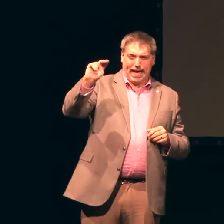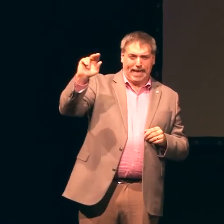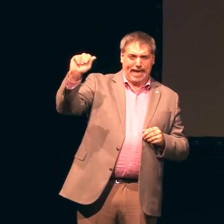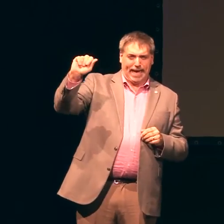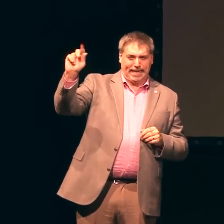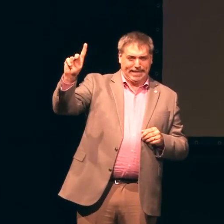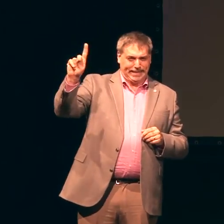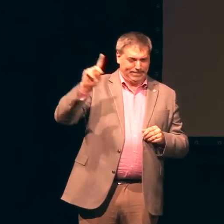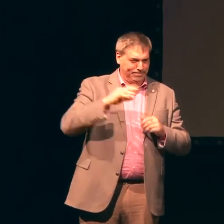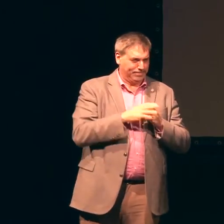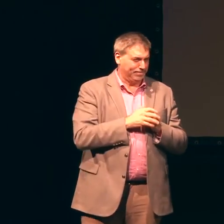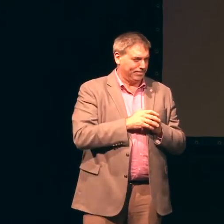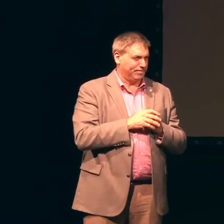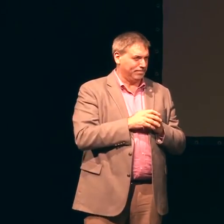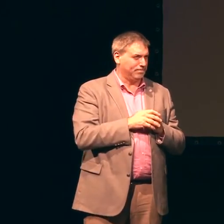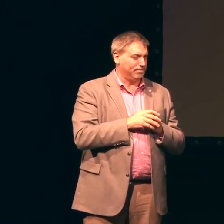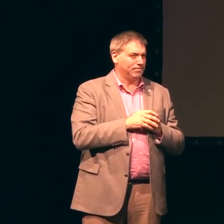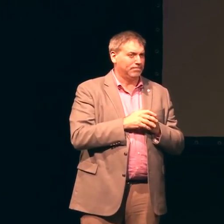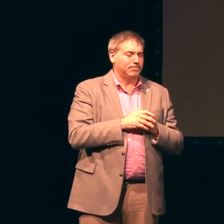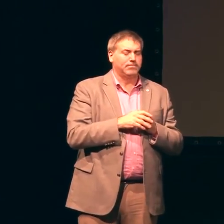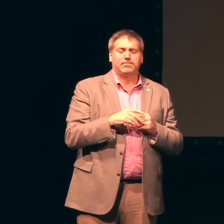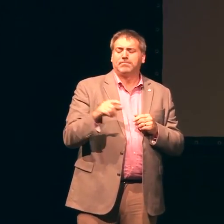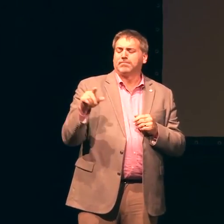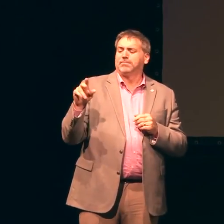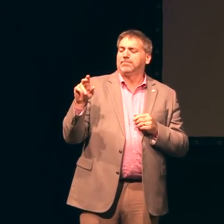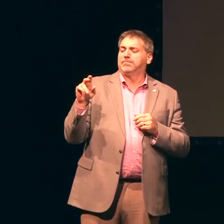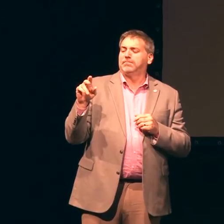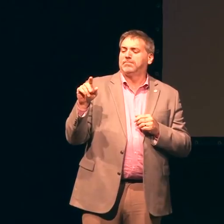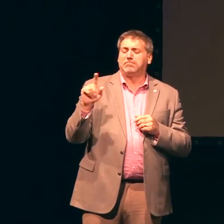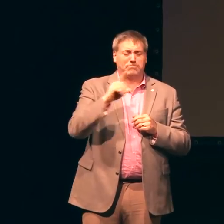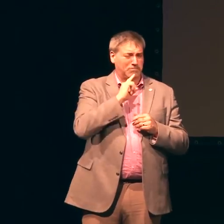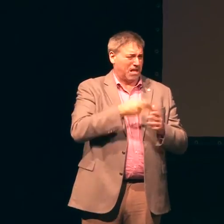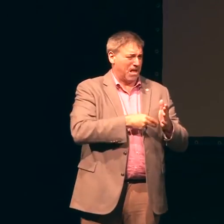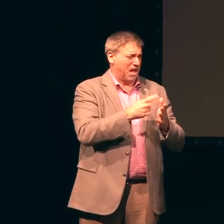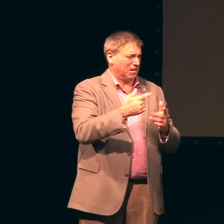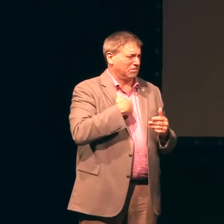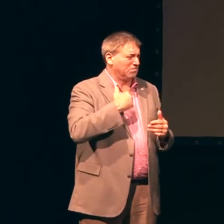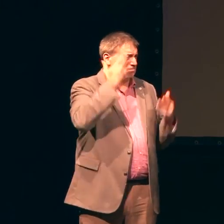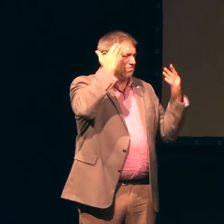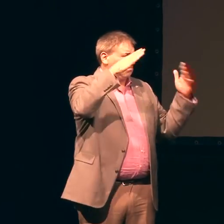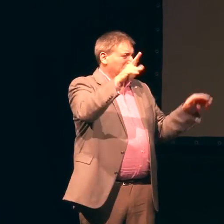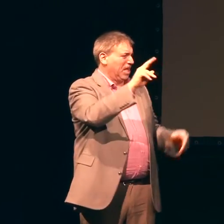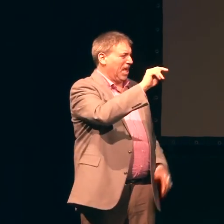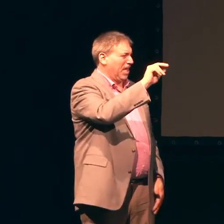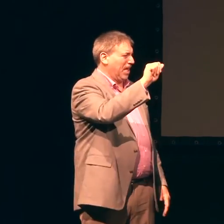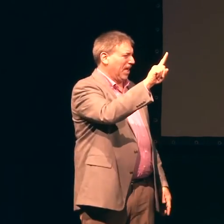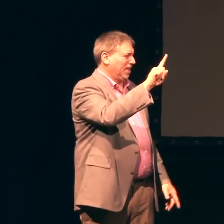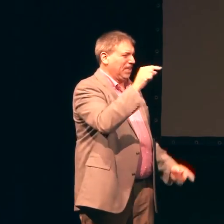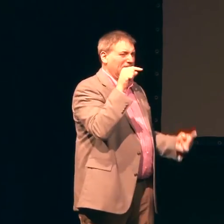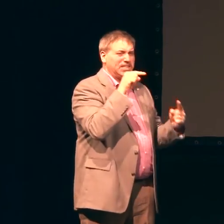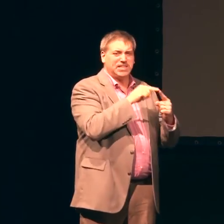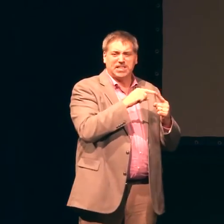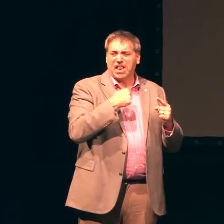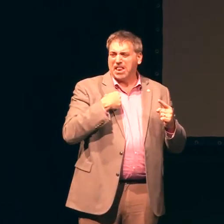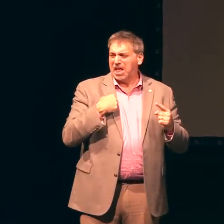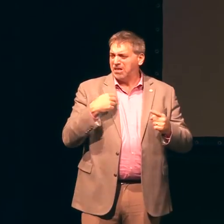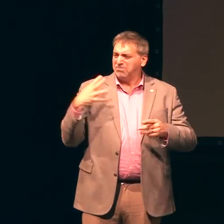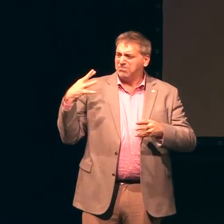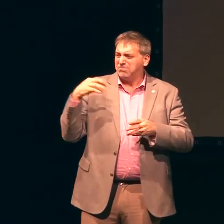community, I want to talk a little bit about NAD.